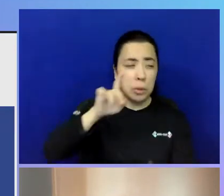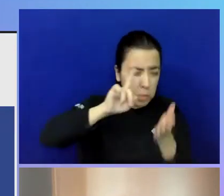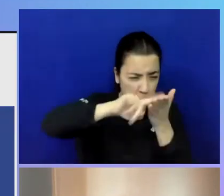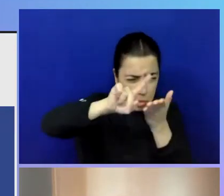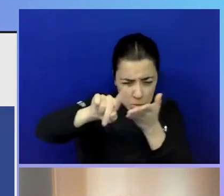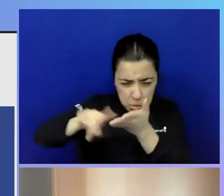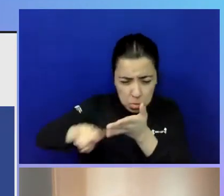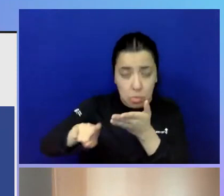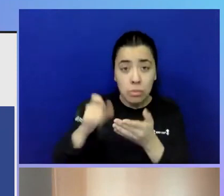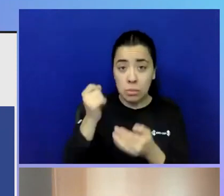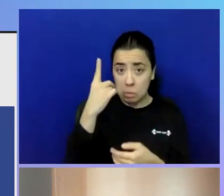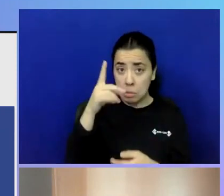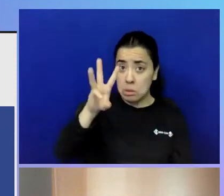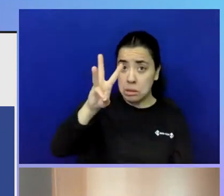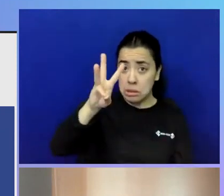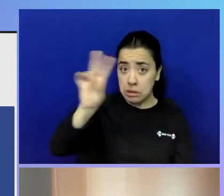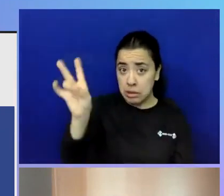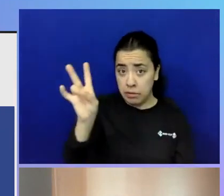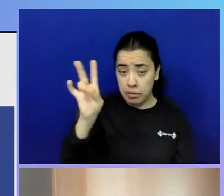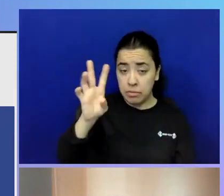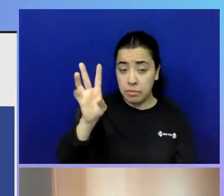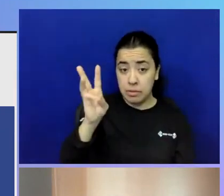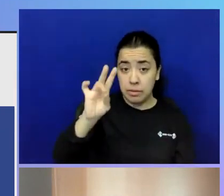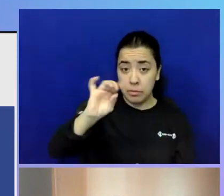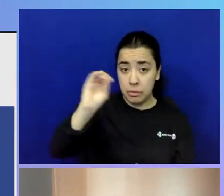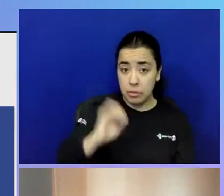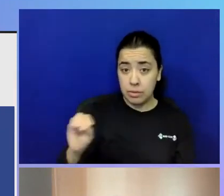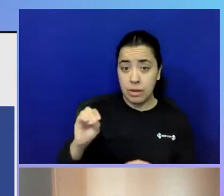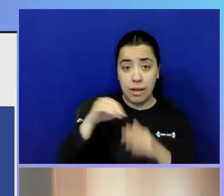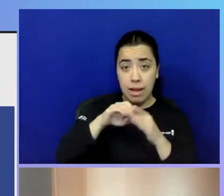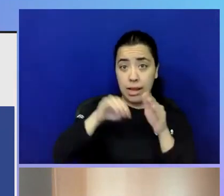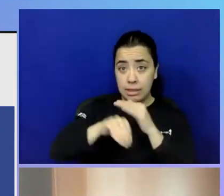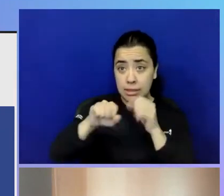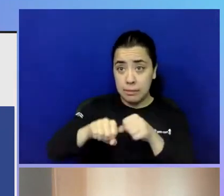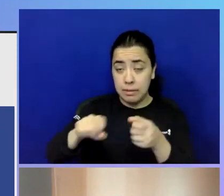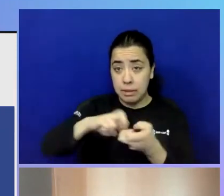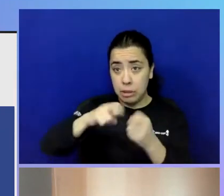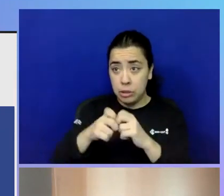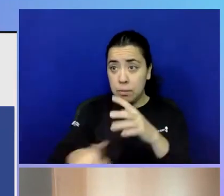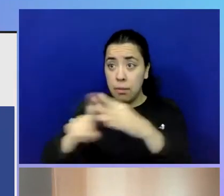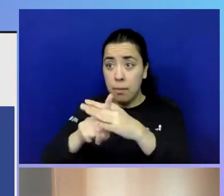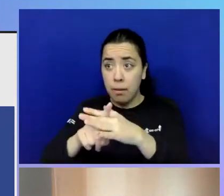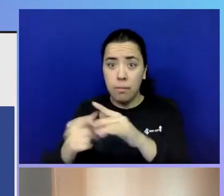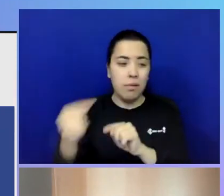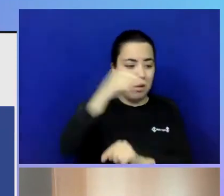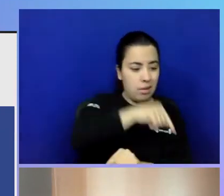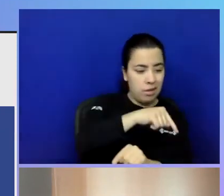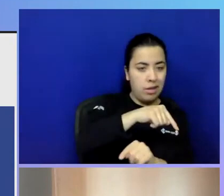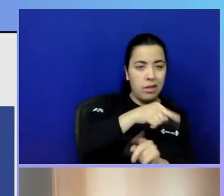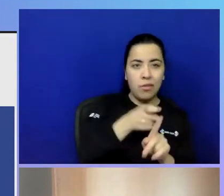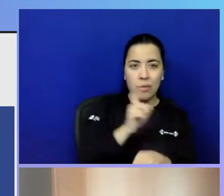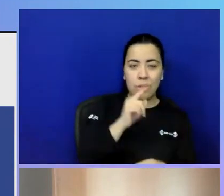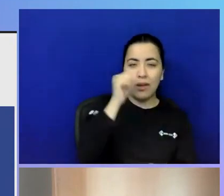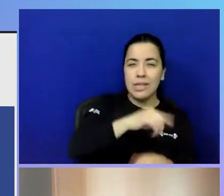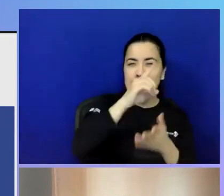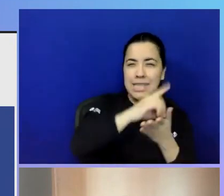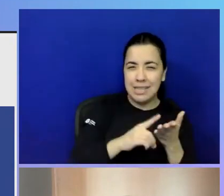issues can occur in the design phase. So recognizing that a significant portion of accessibility issues can be